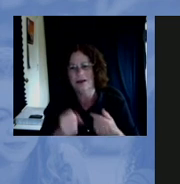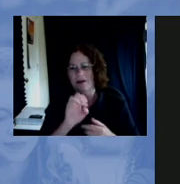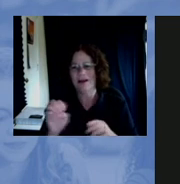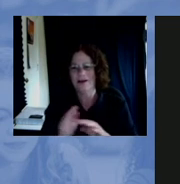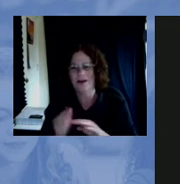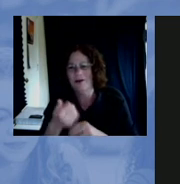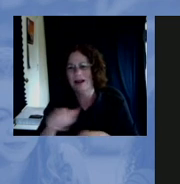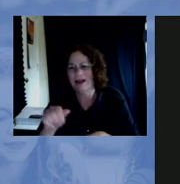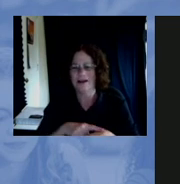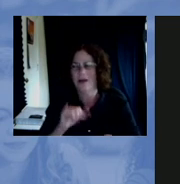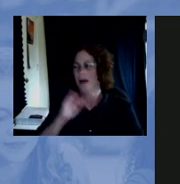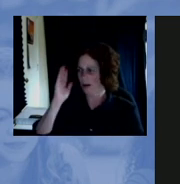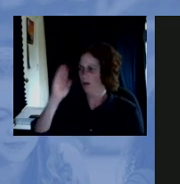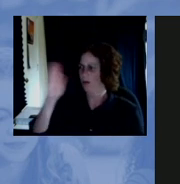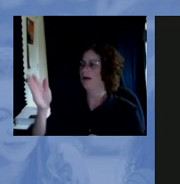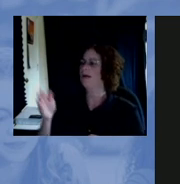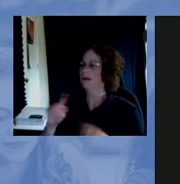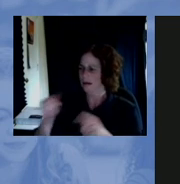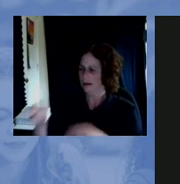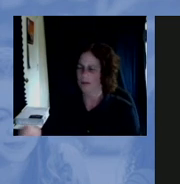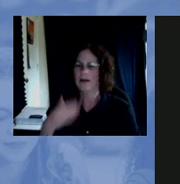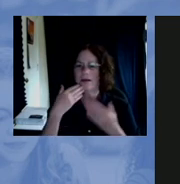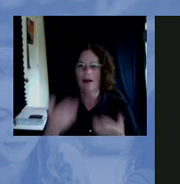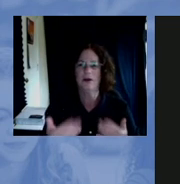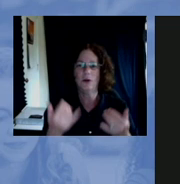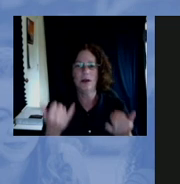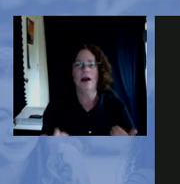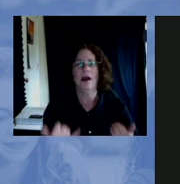THANK YOU. WE'RE GOING TO TURN NOW TO WHITE PLAINS FOR